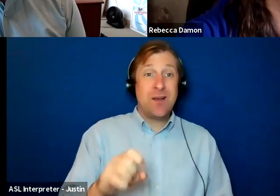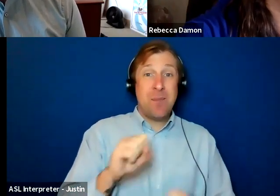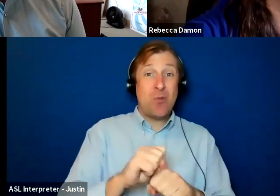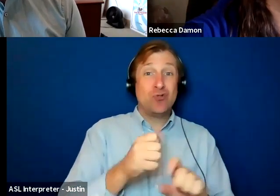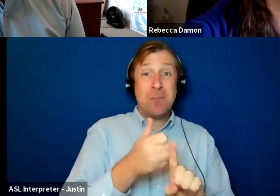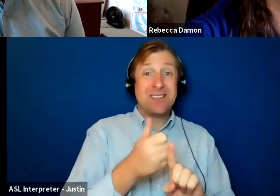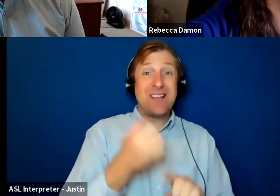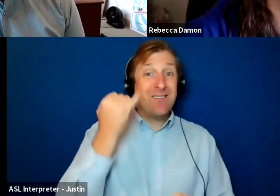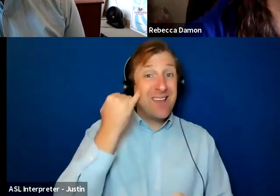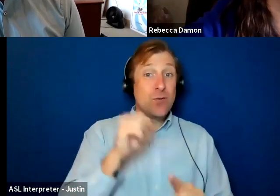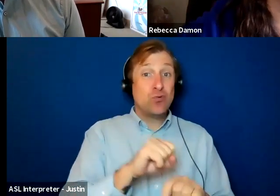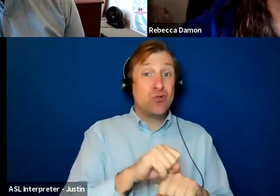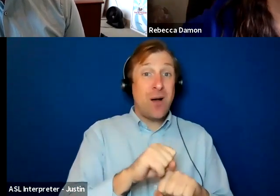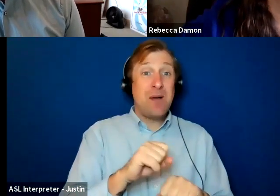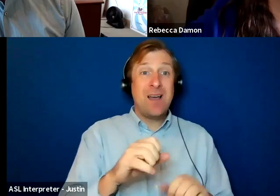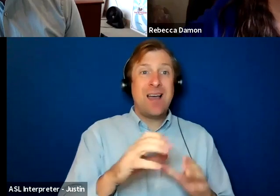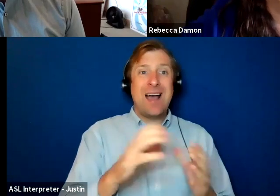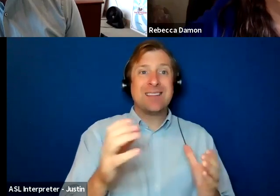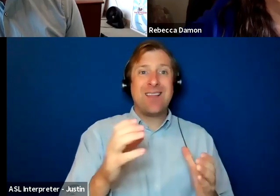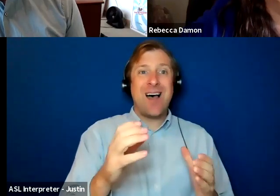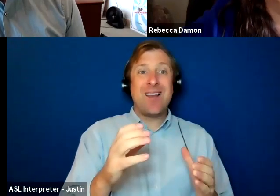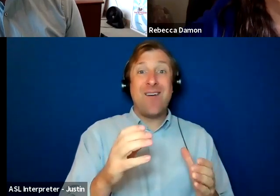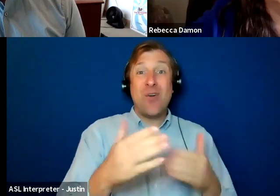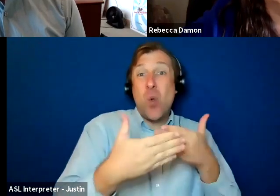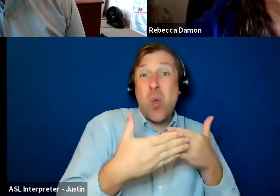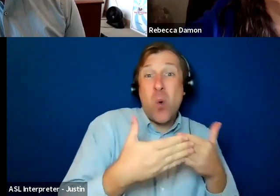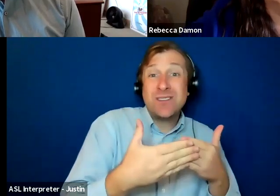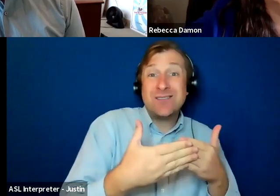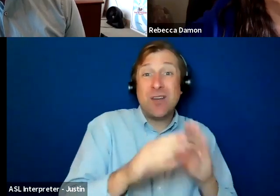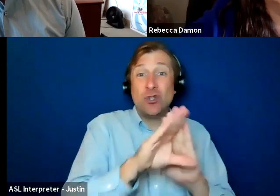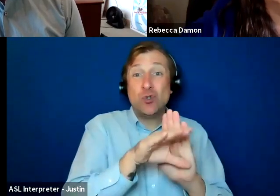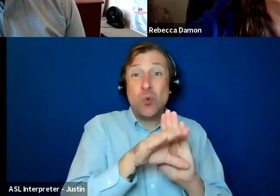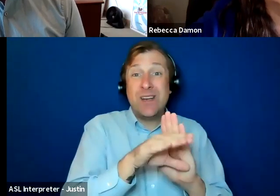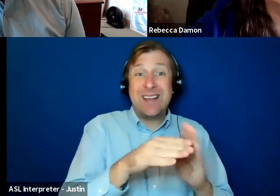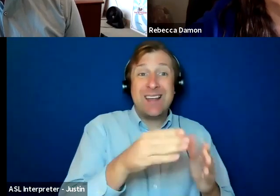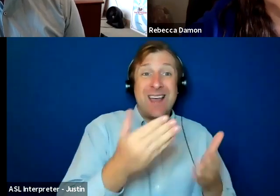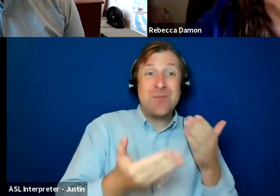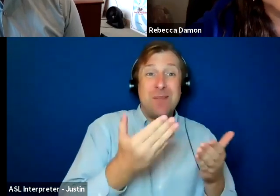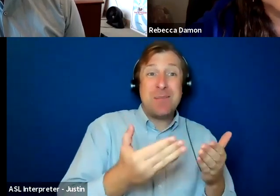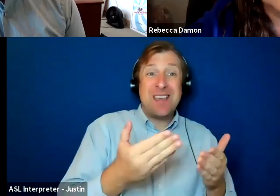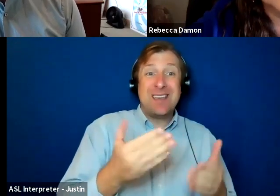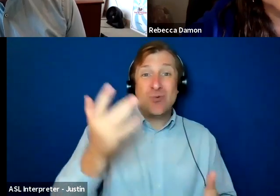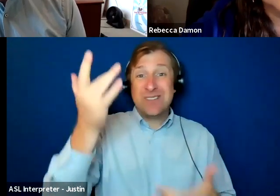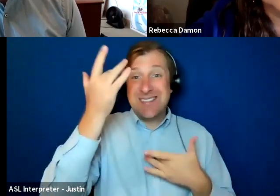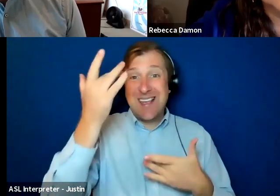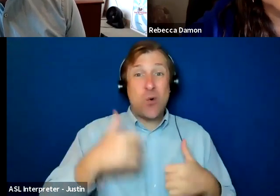I mean, if you have a job that has extensive intimate scenes and you happen to be immune compromised and, or live with an immune compromised person,